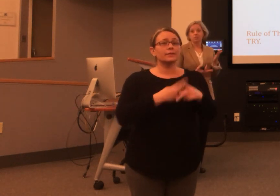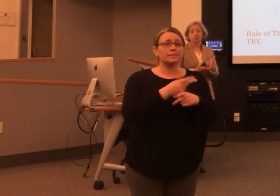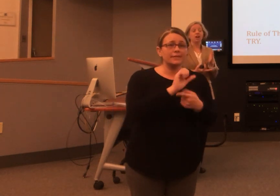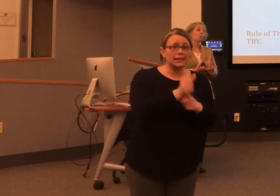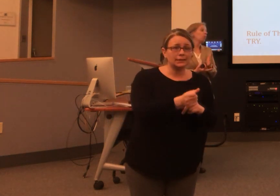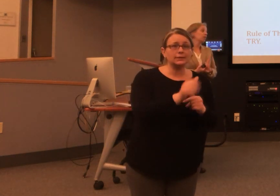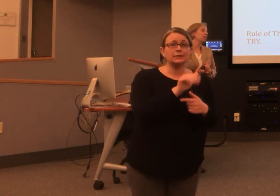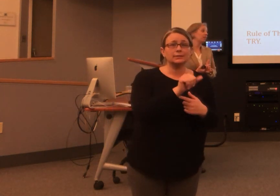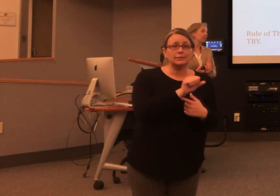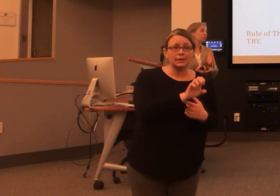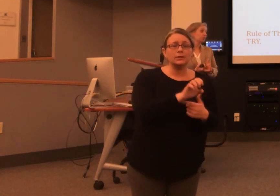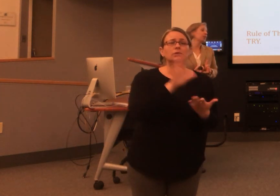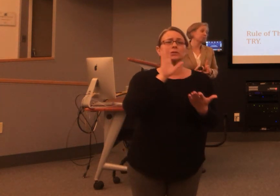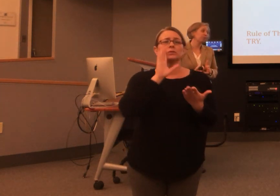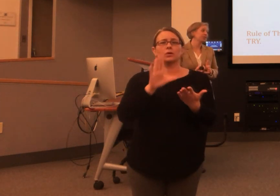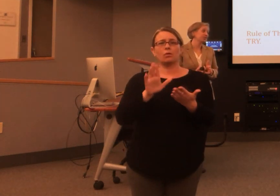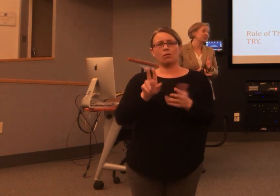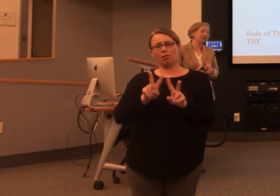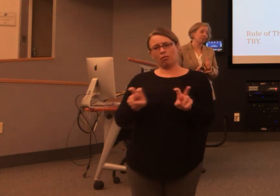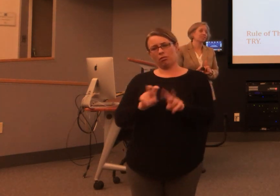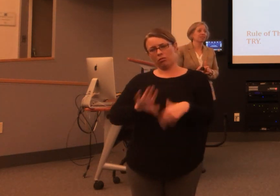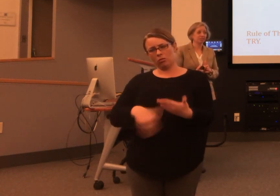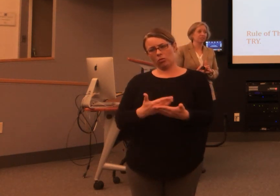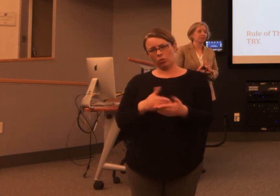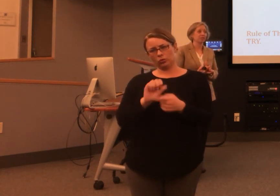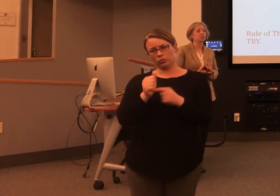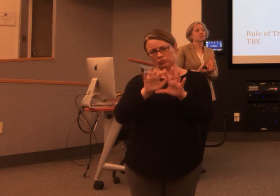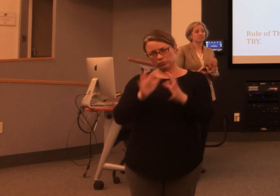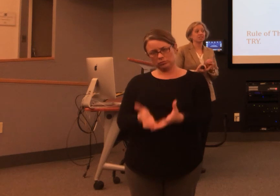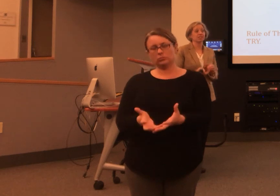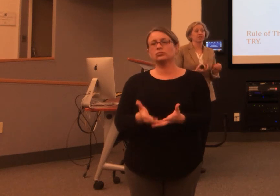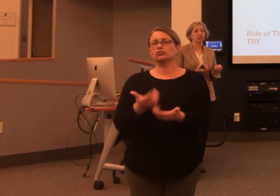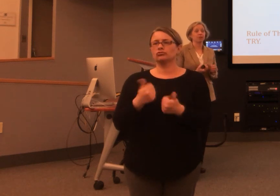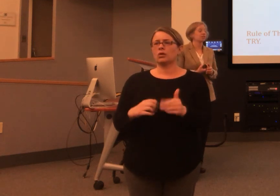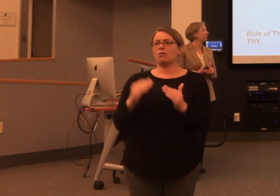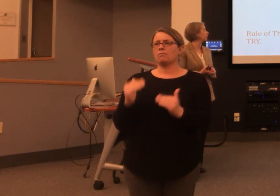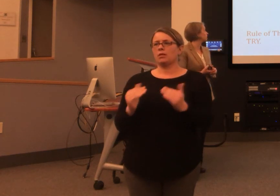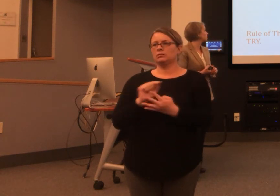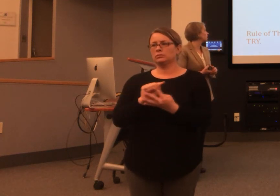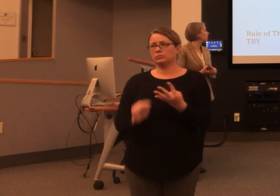So there's not one hard rule I'm pointing to to say what's definitely fair use 'cause it's gonna vary based on the case.